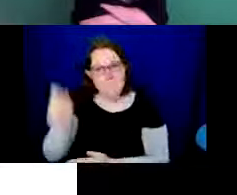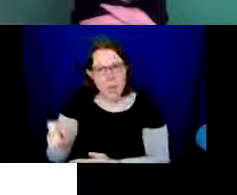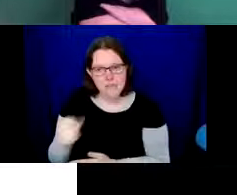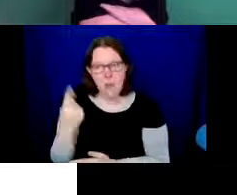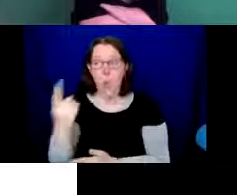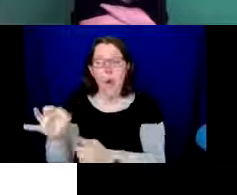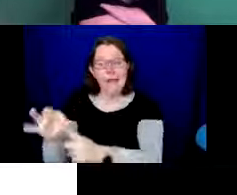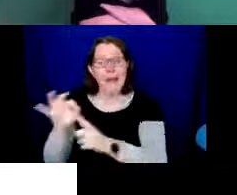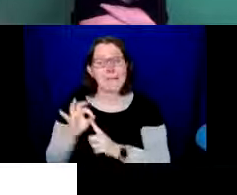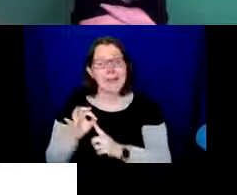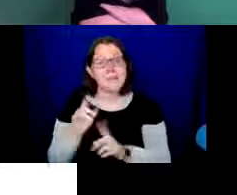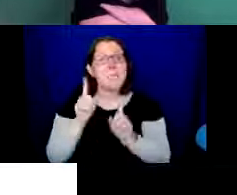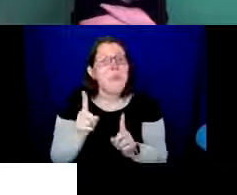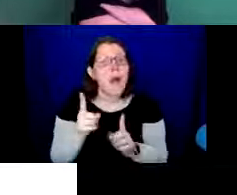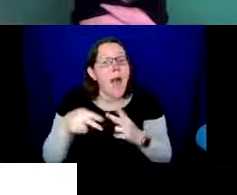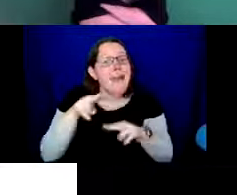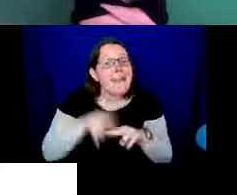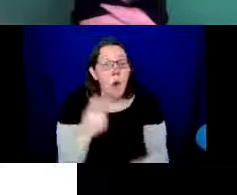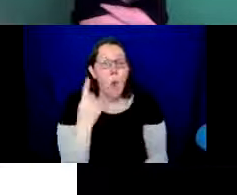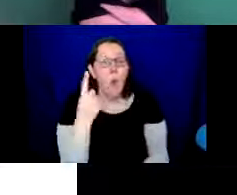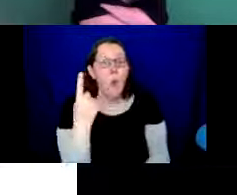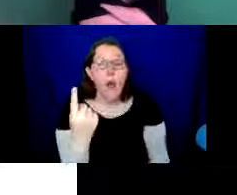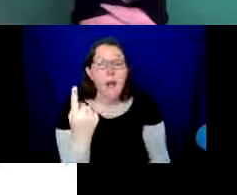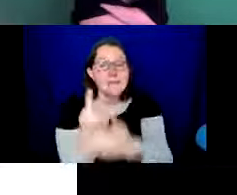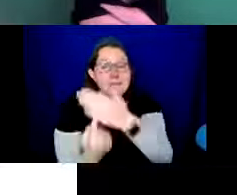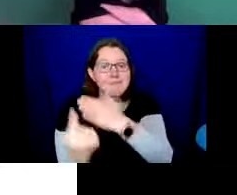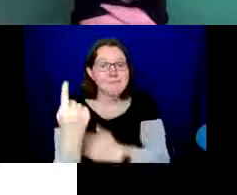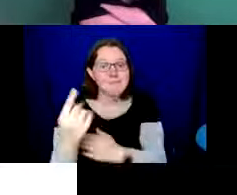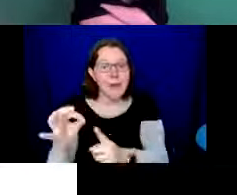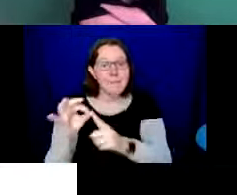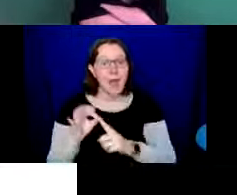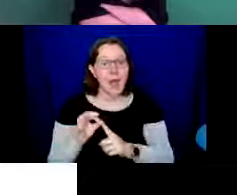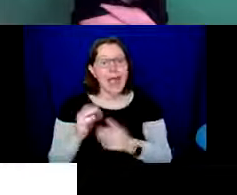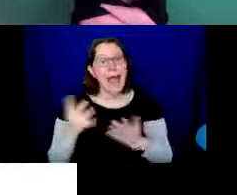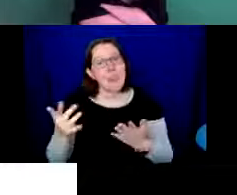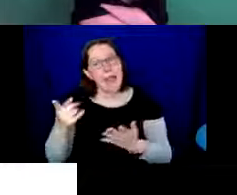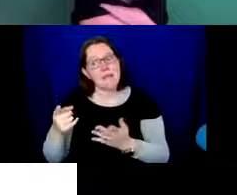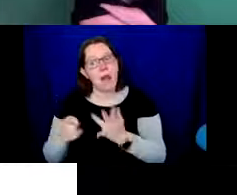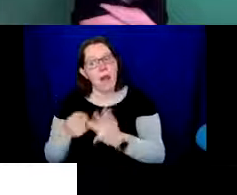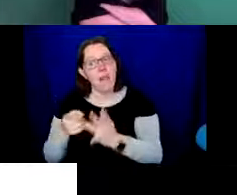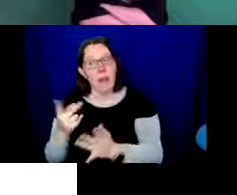a second application that might be really stupid of us but it felt like that would be a really